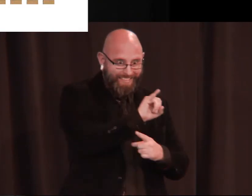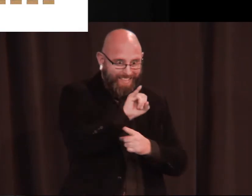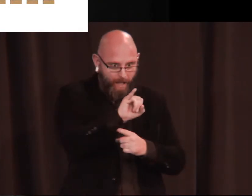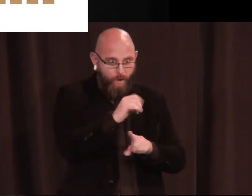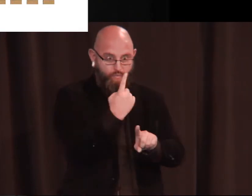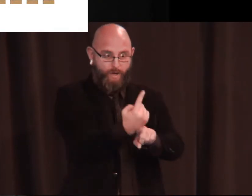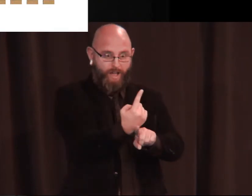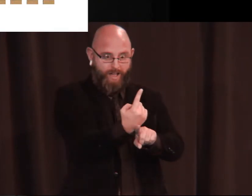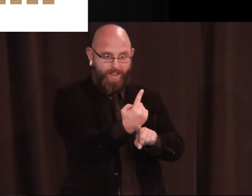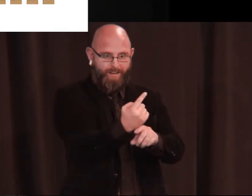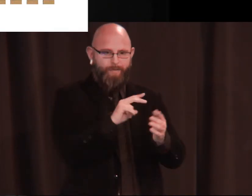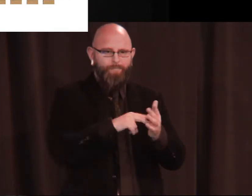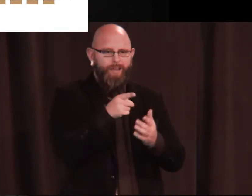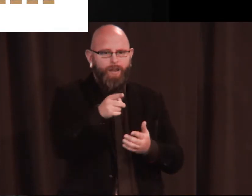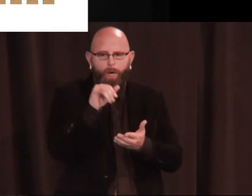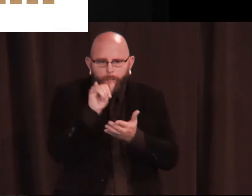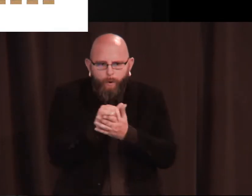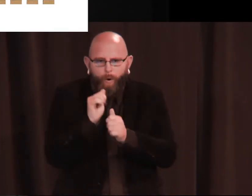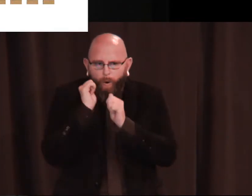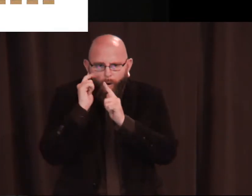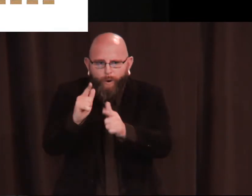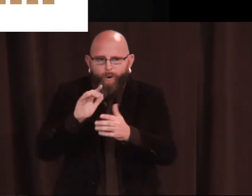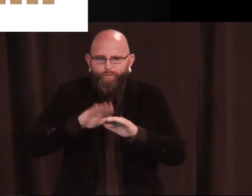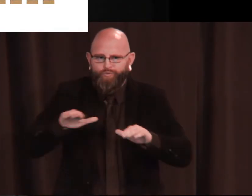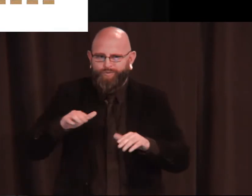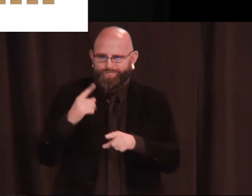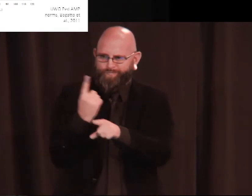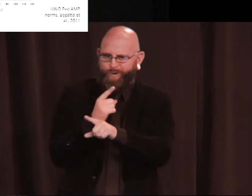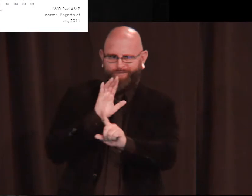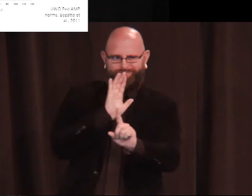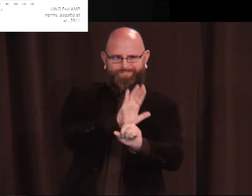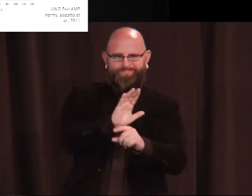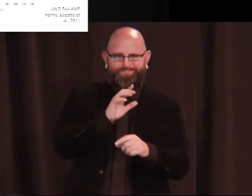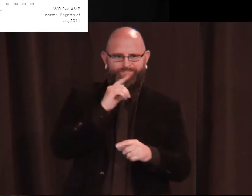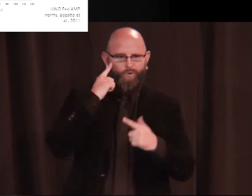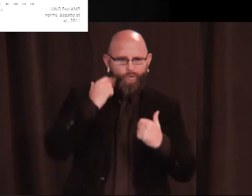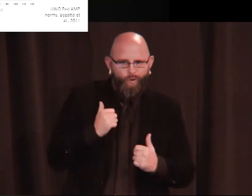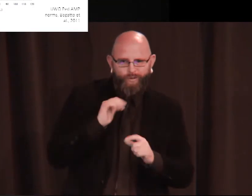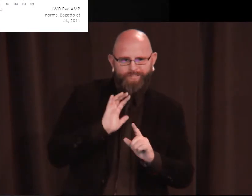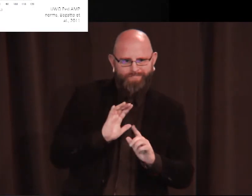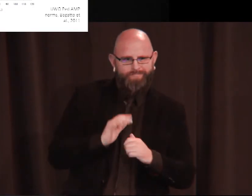for their -- for different children's degree of hearing loss. And it's just going to give them a distorted signal.